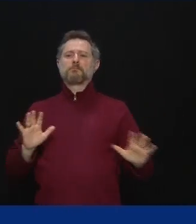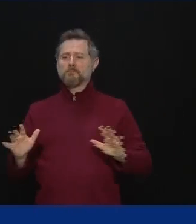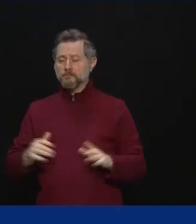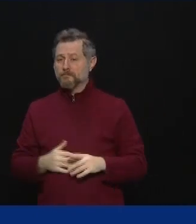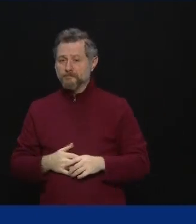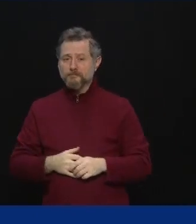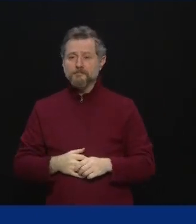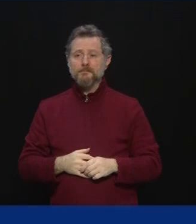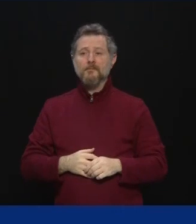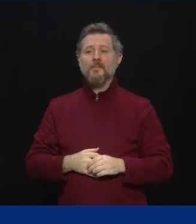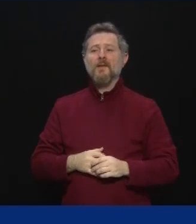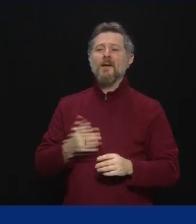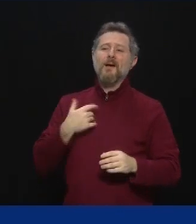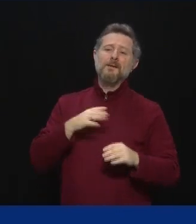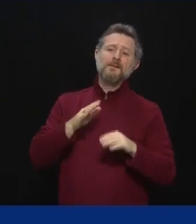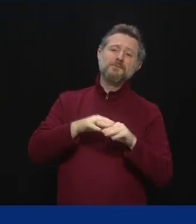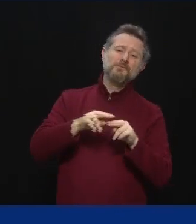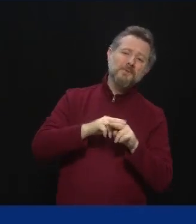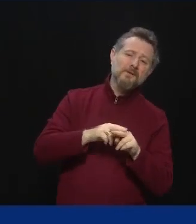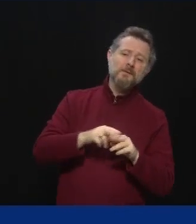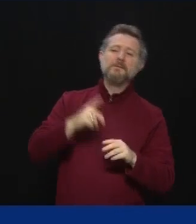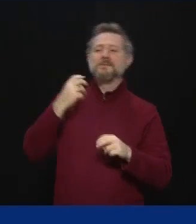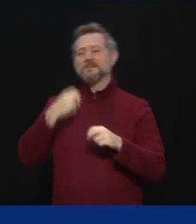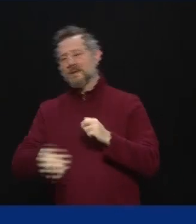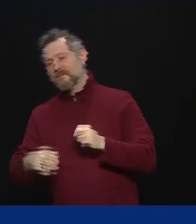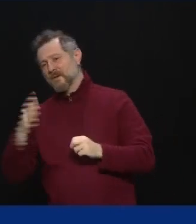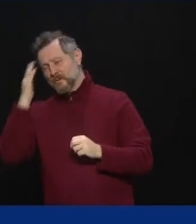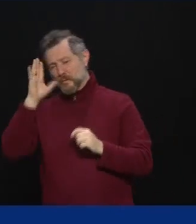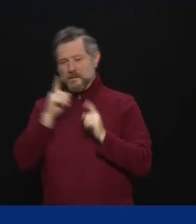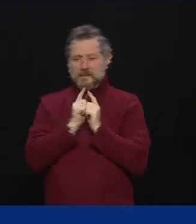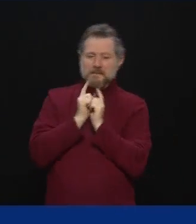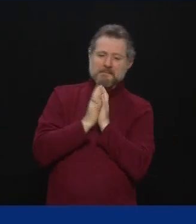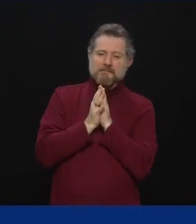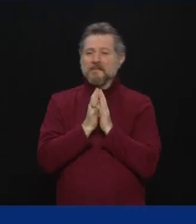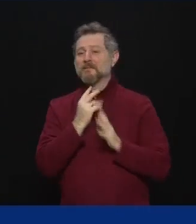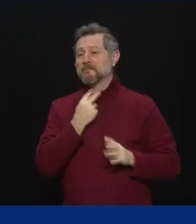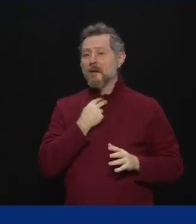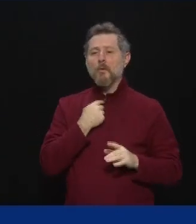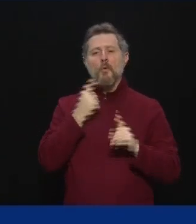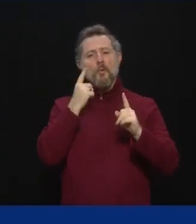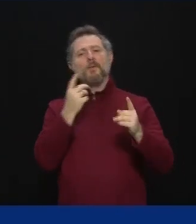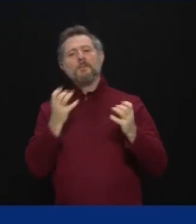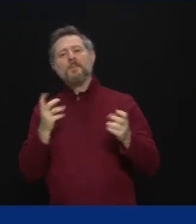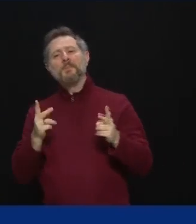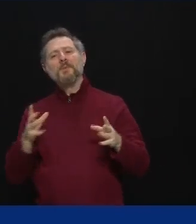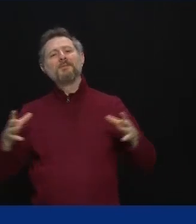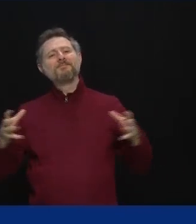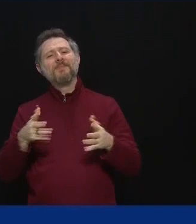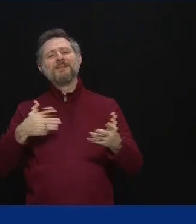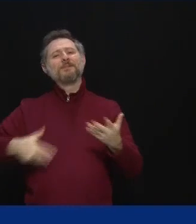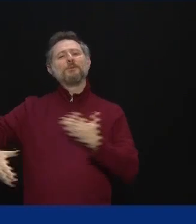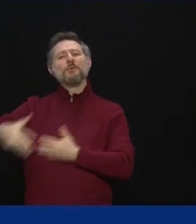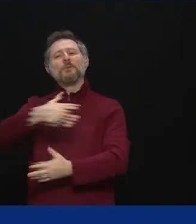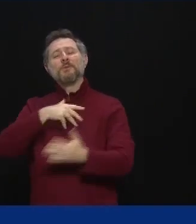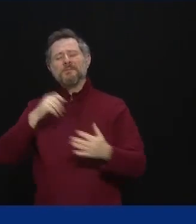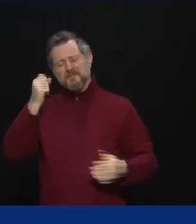AND CERTAINLY KNOW AS YOU TRAVEL BE CONSCIOUS OF CROWDS. THAT'S HOW -- ADDRESS THIS